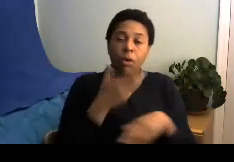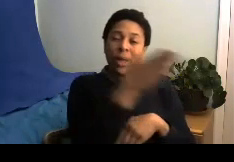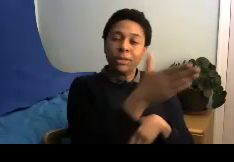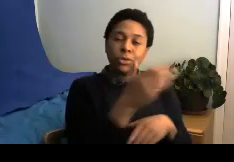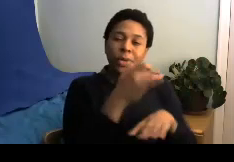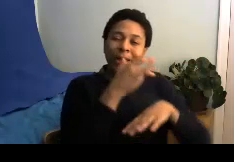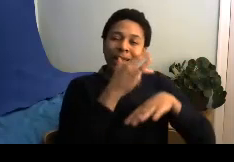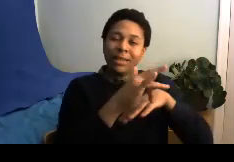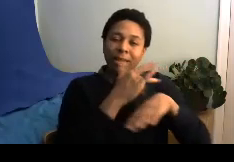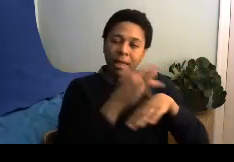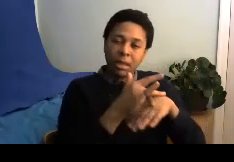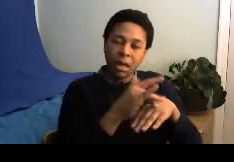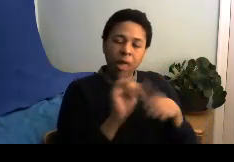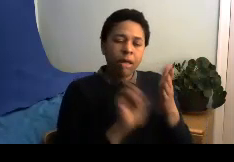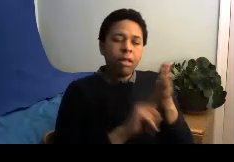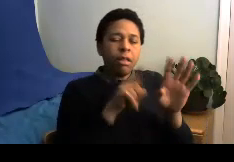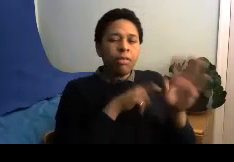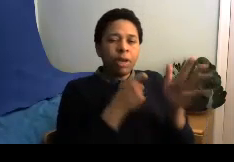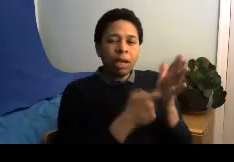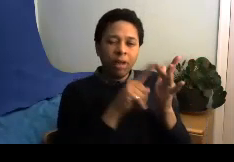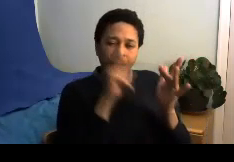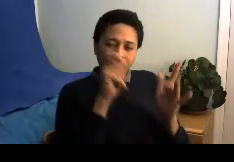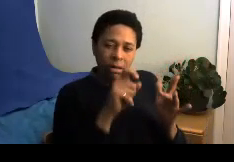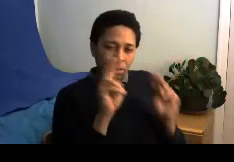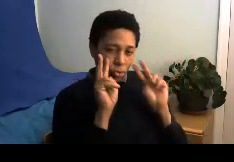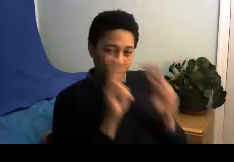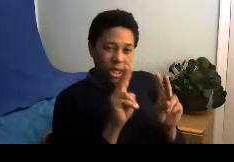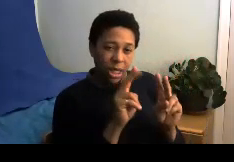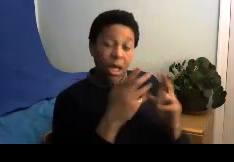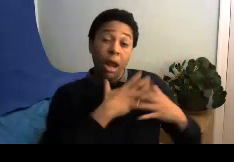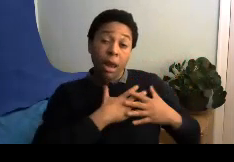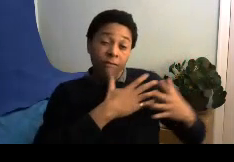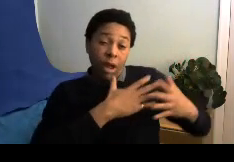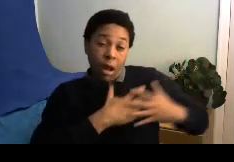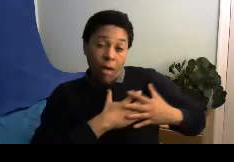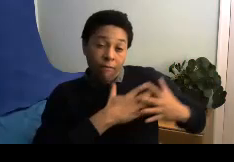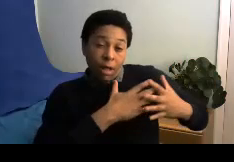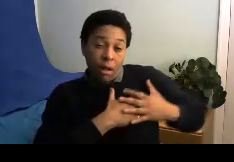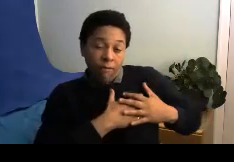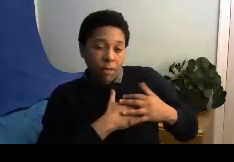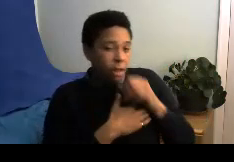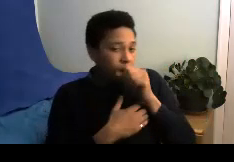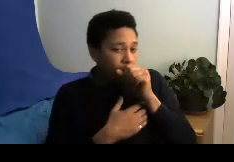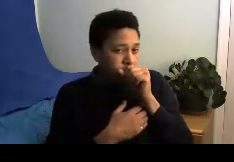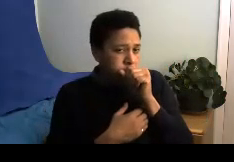interval for the period, begins- No, so there's three parts to it